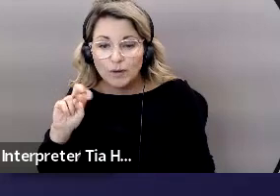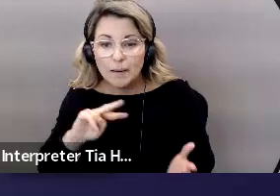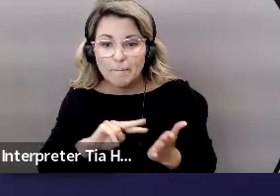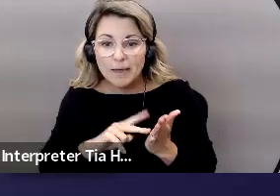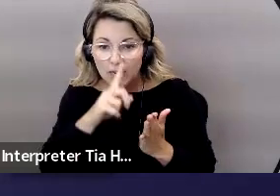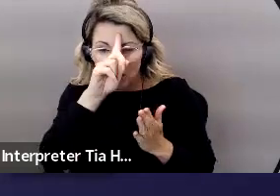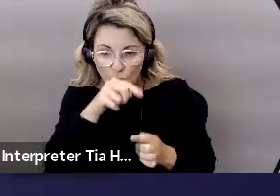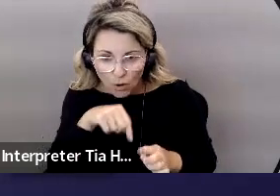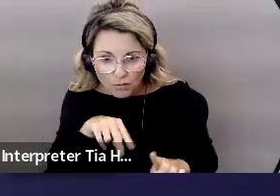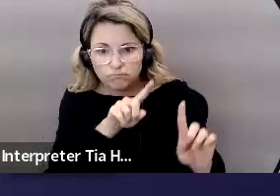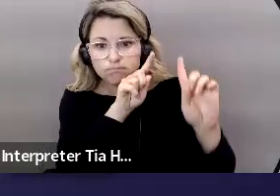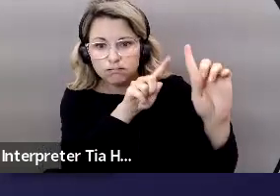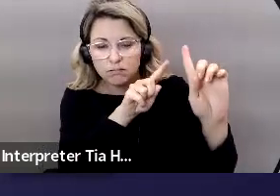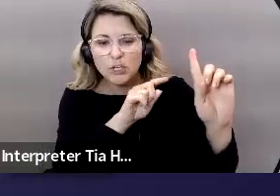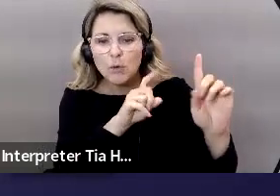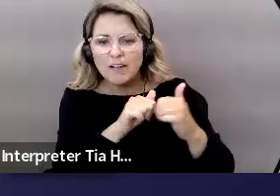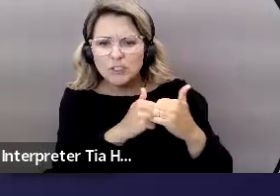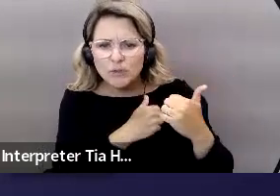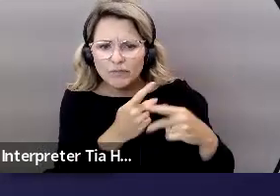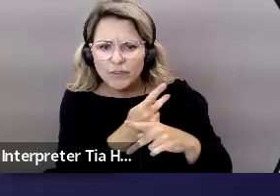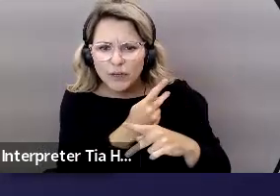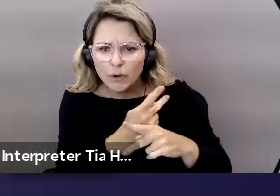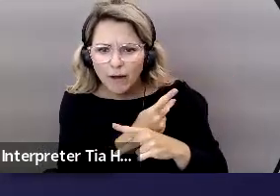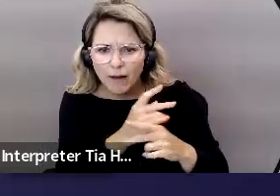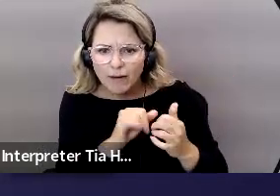what your milestones are until you know how you're going to measure those things, right? And so,